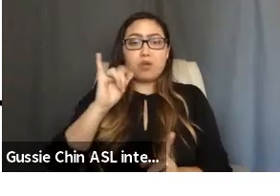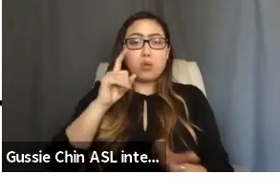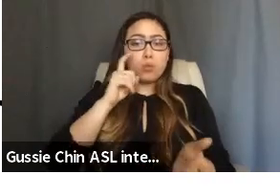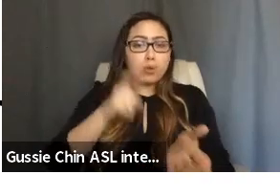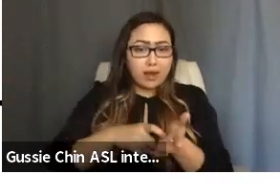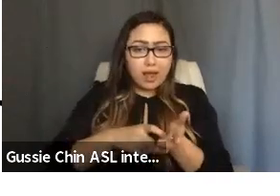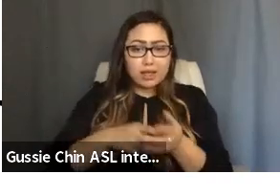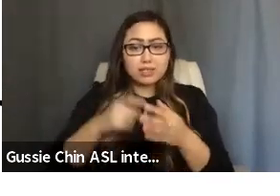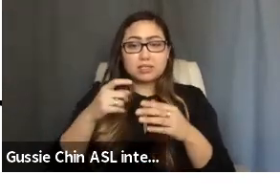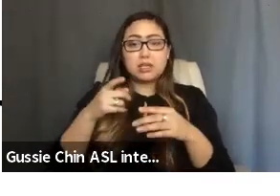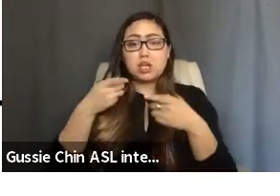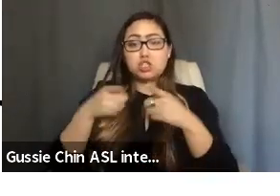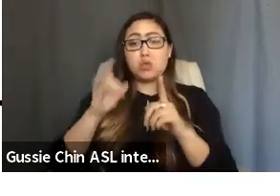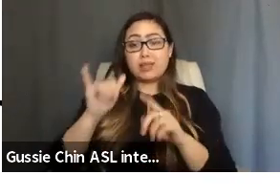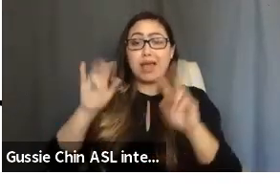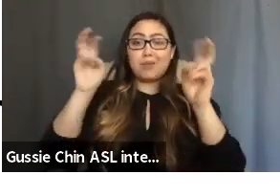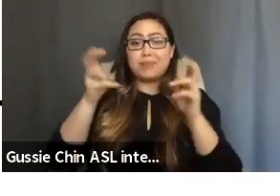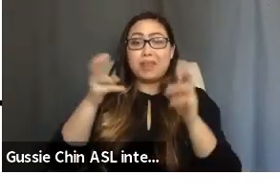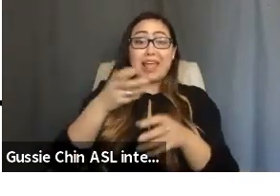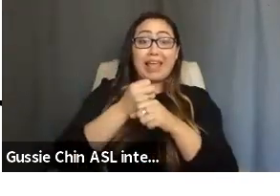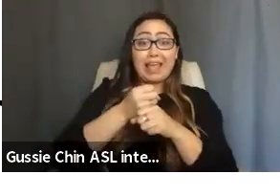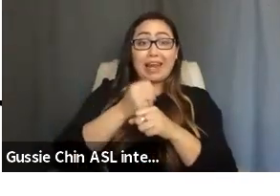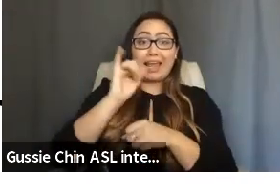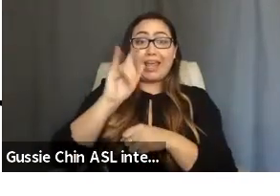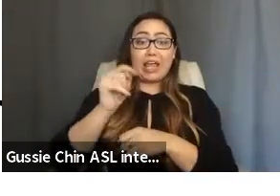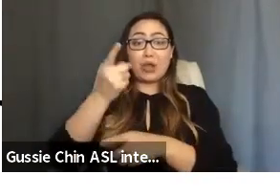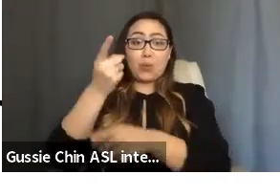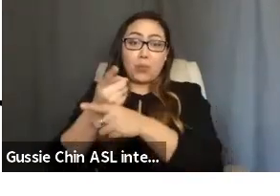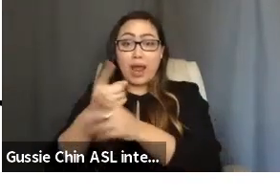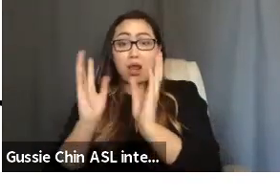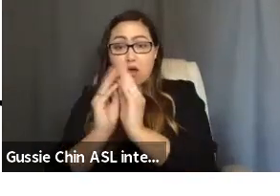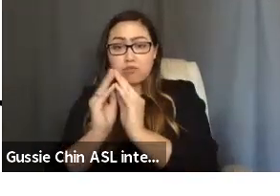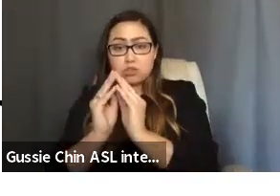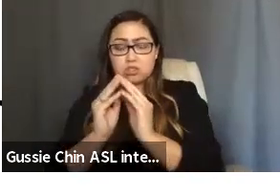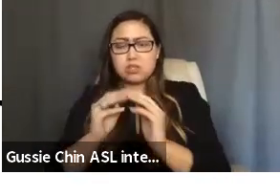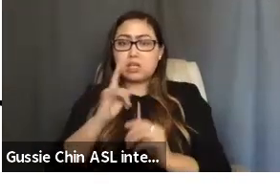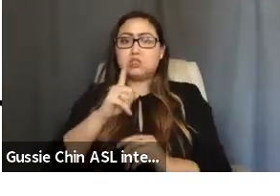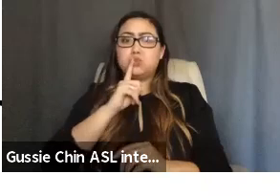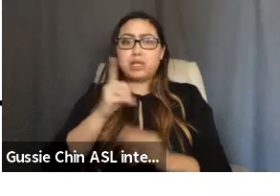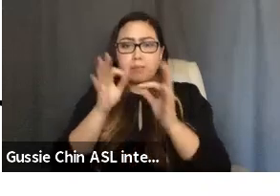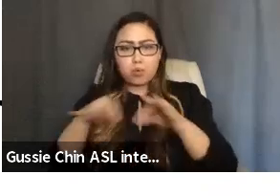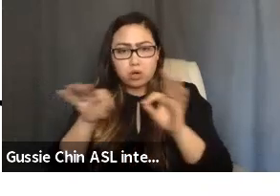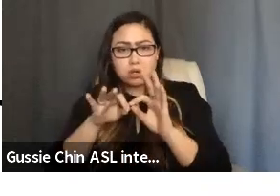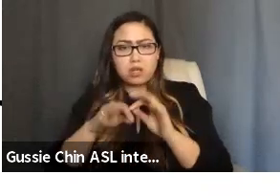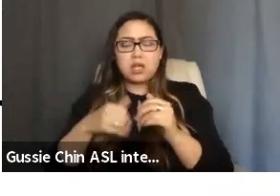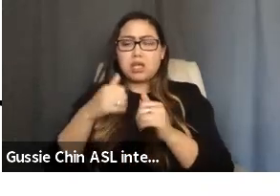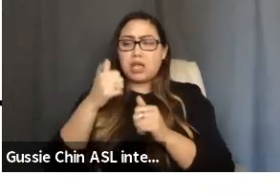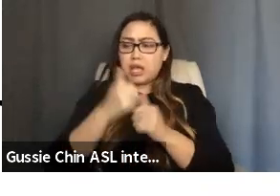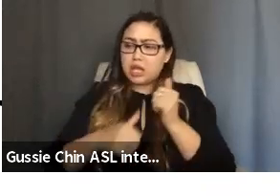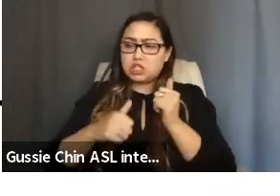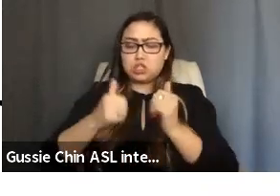so we needed one bite at a time. And each bite that we take is lessons learned and new behaviors.